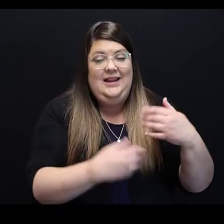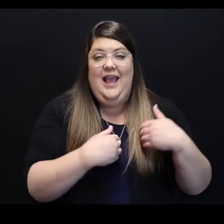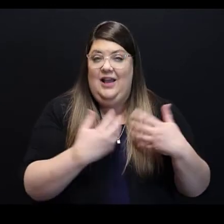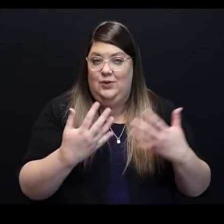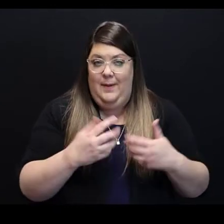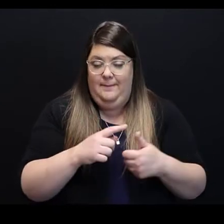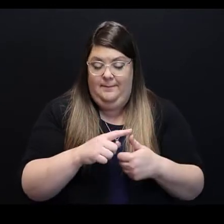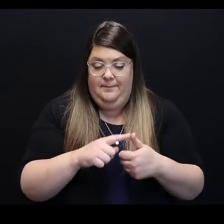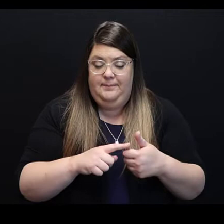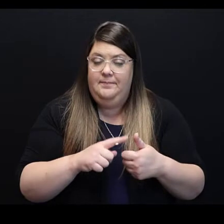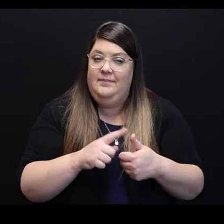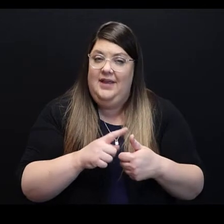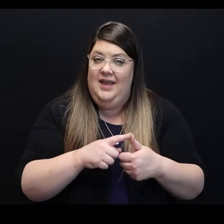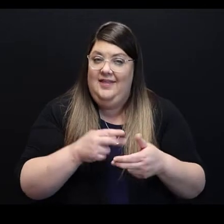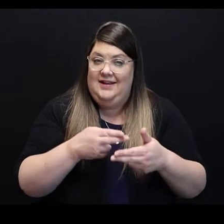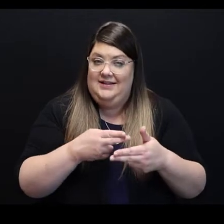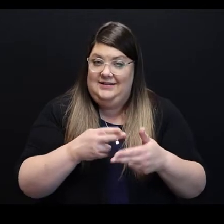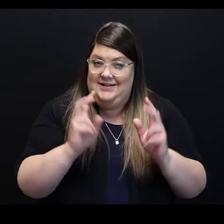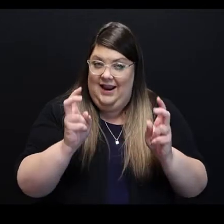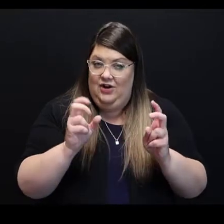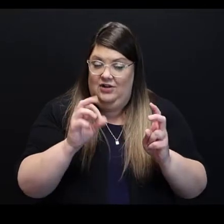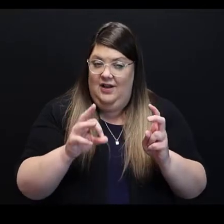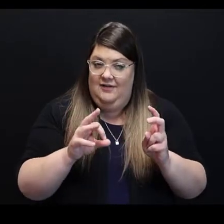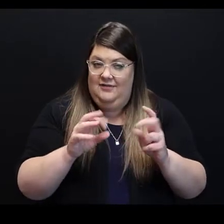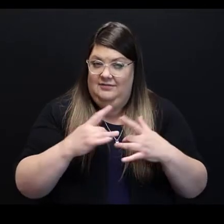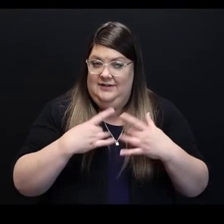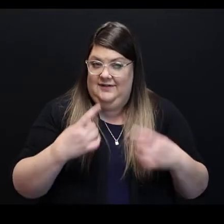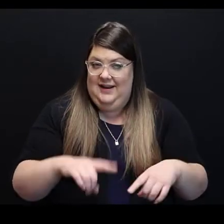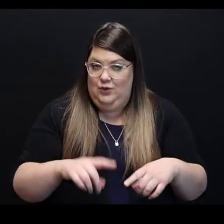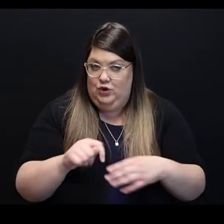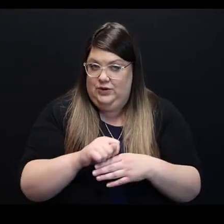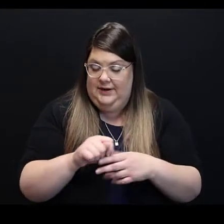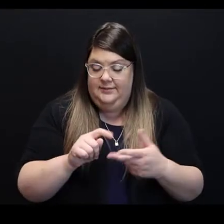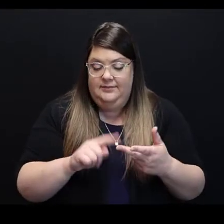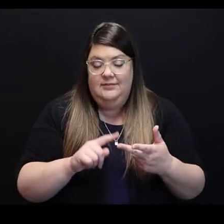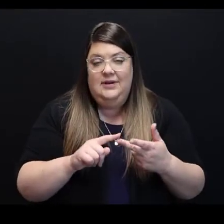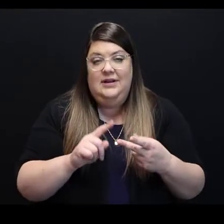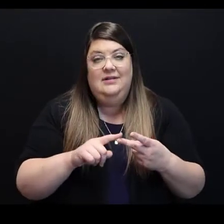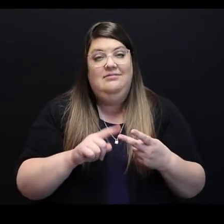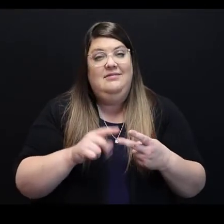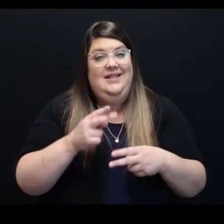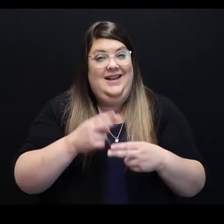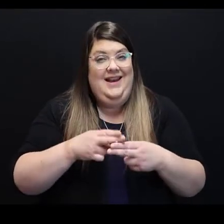the title of the training or event, the name of the organization hosting the training or event,